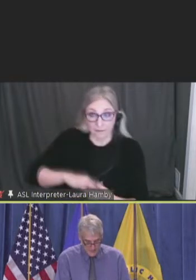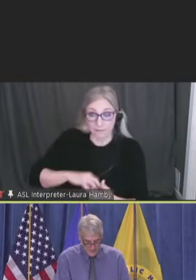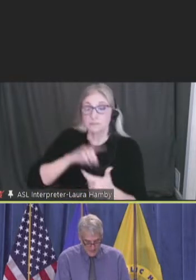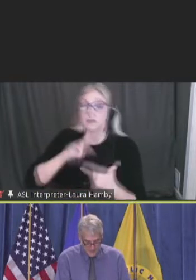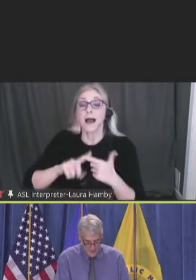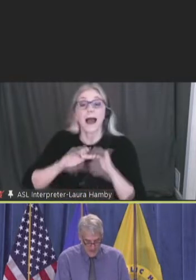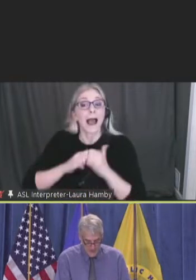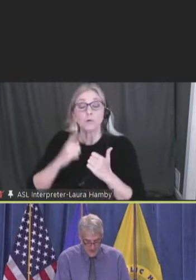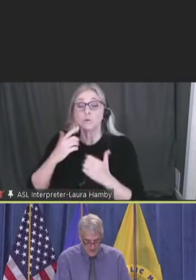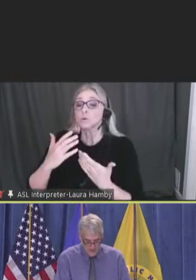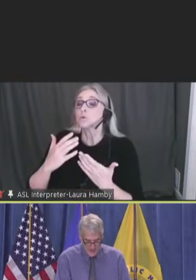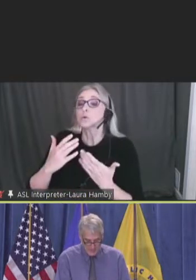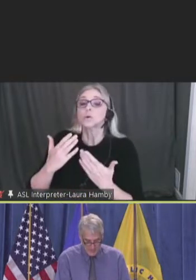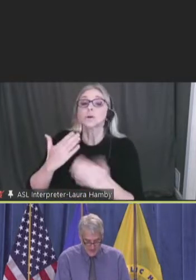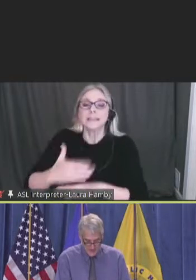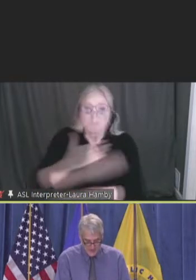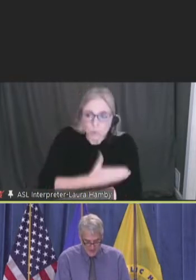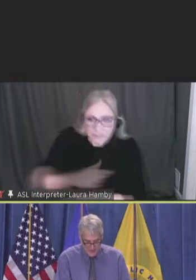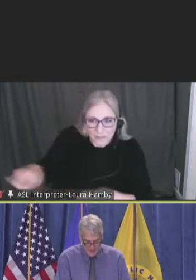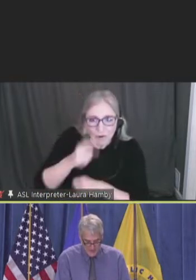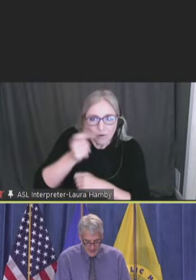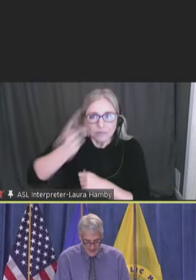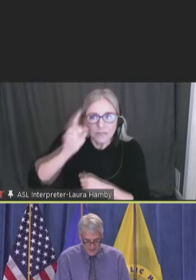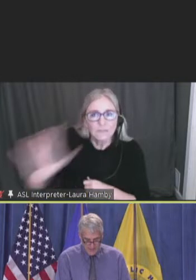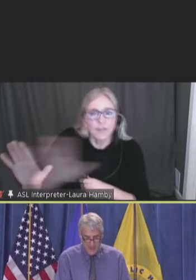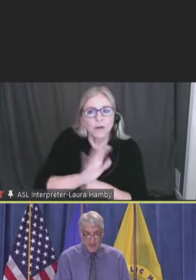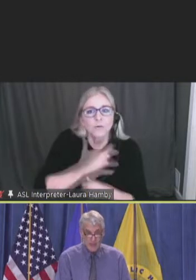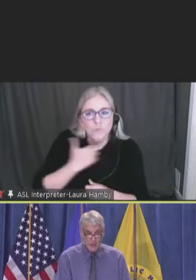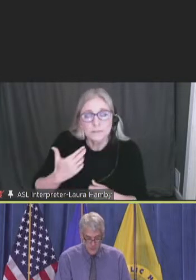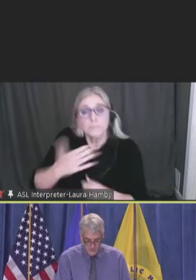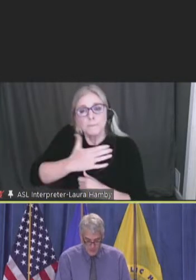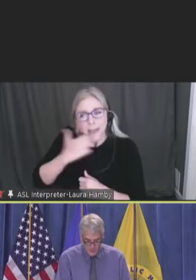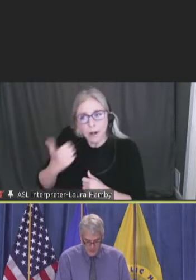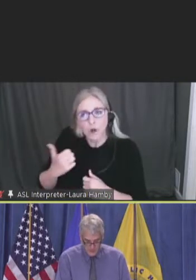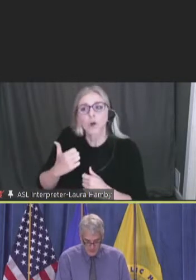to increase patient understanding of risk, and how to better counter rumors, falsehoods,